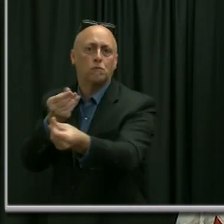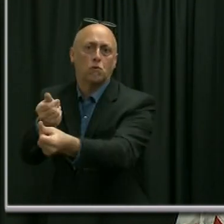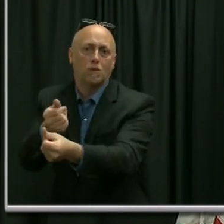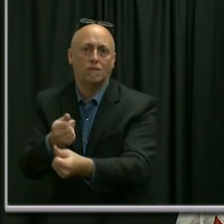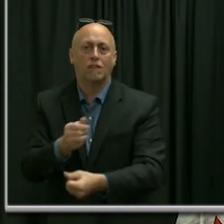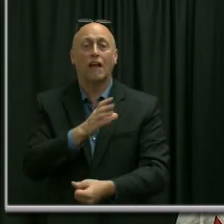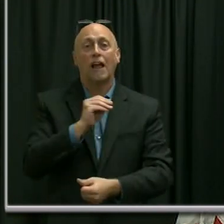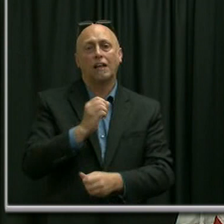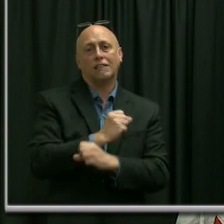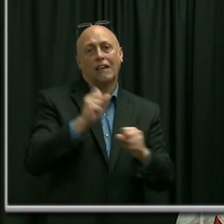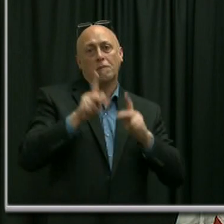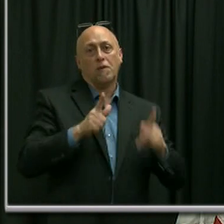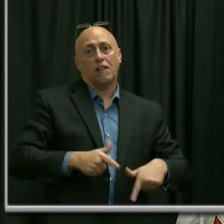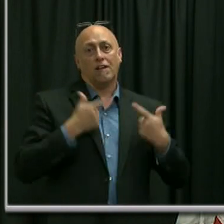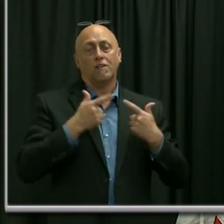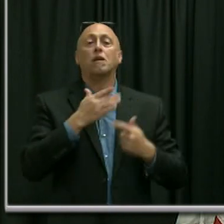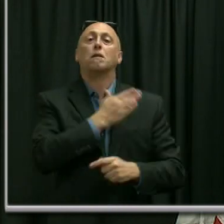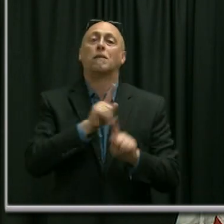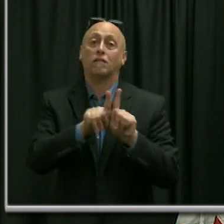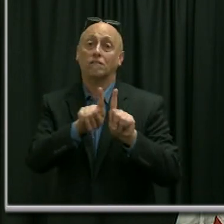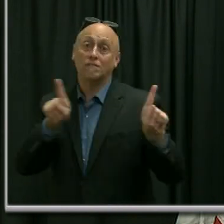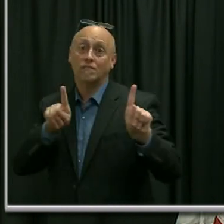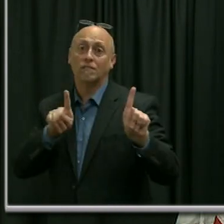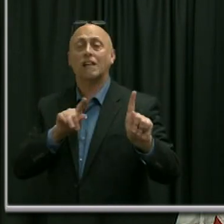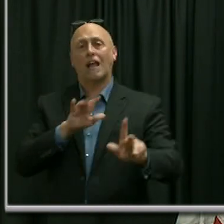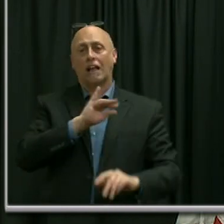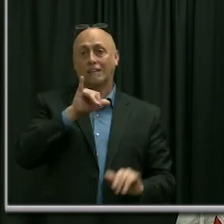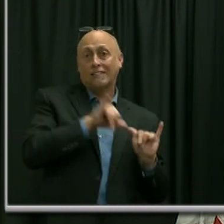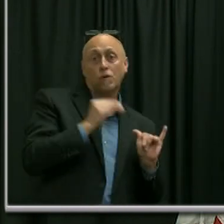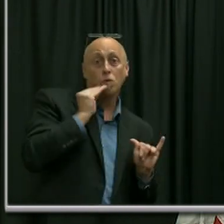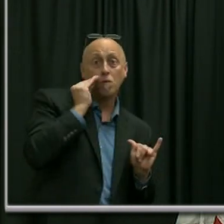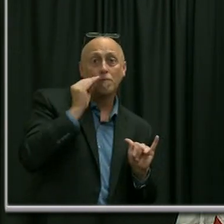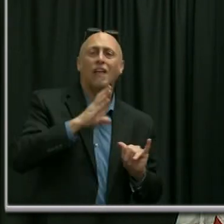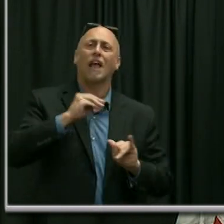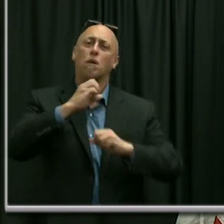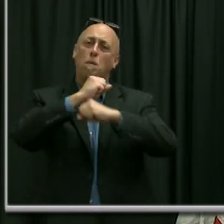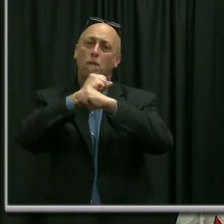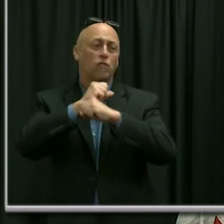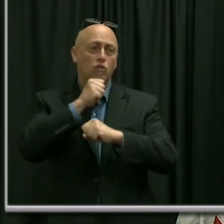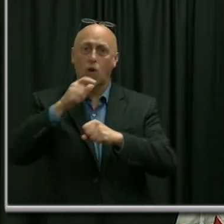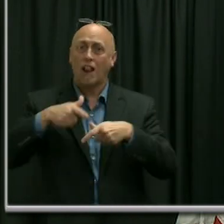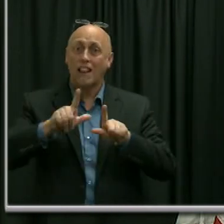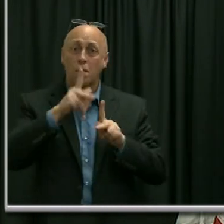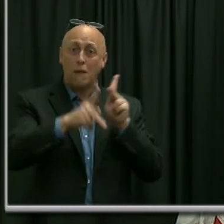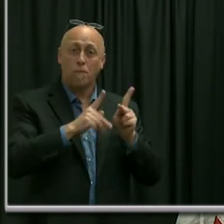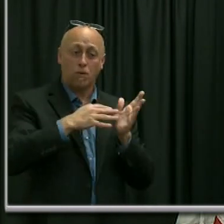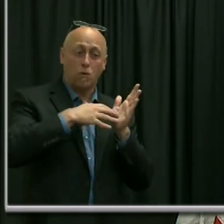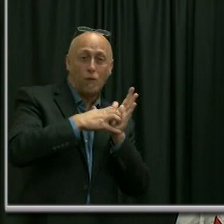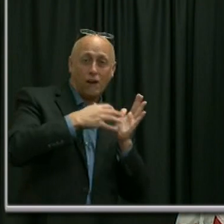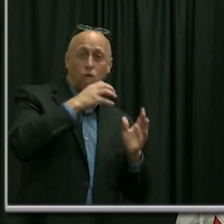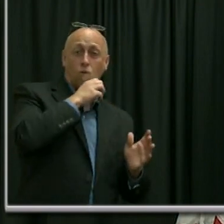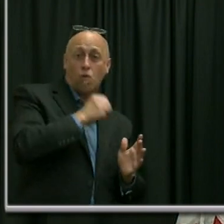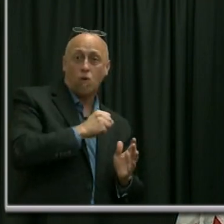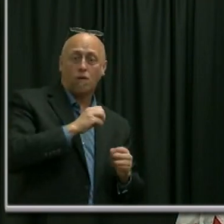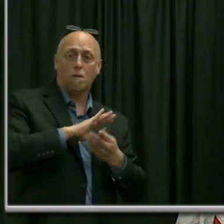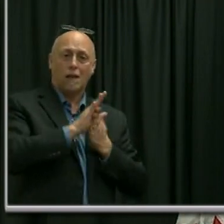DISRUPTED LIKE THIS SO PLEASE PRACTICE SOCIAL DISTANCING AND STAY AT HOME. AND PROTECT THOSE